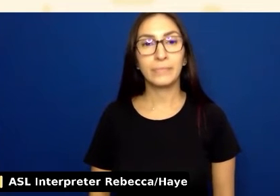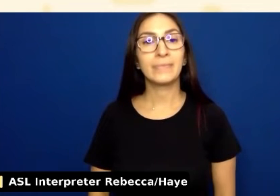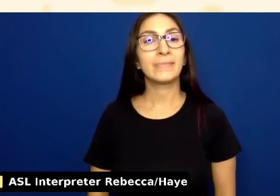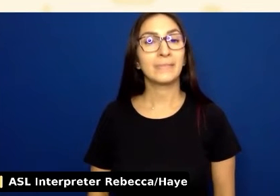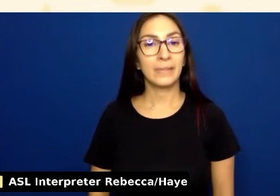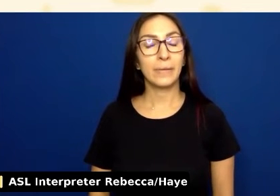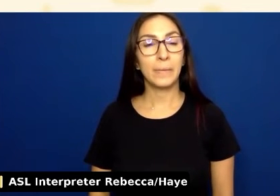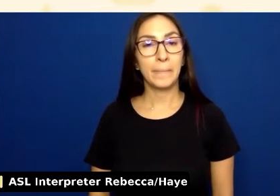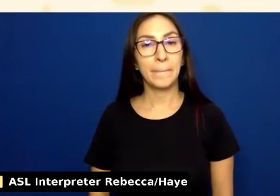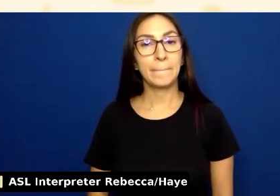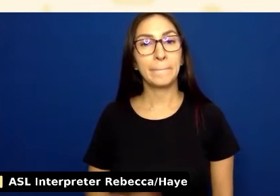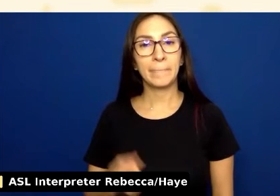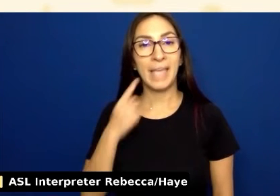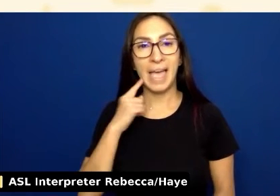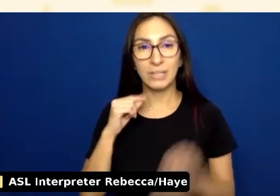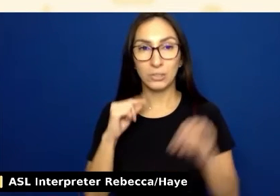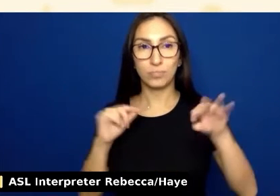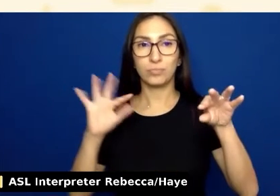not only programmatically but also visually.